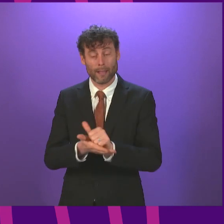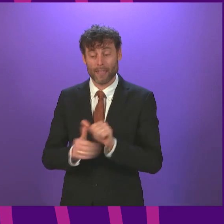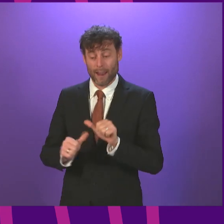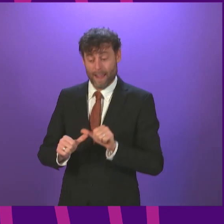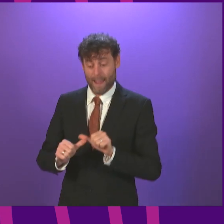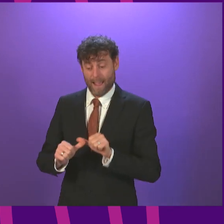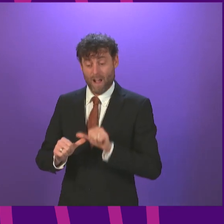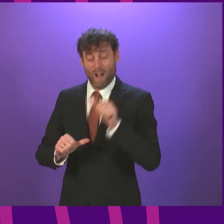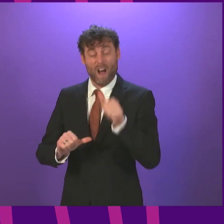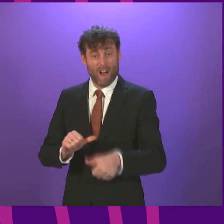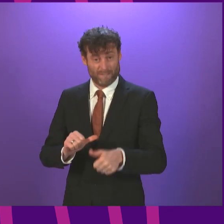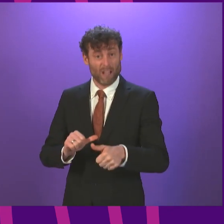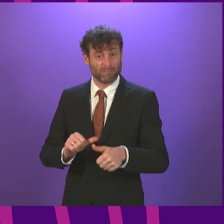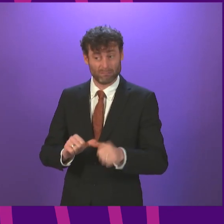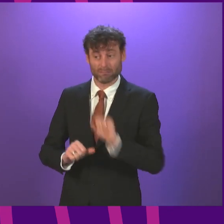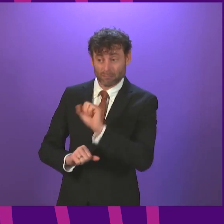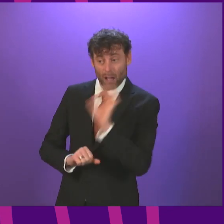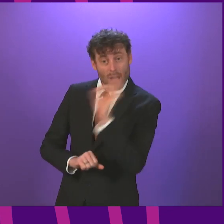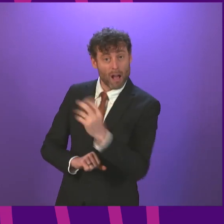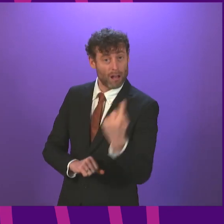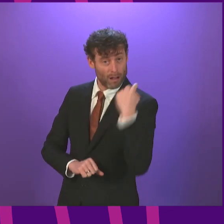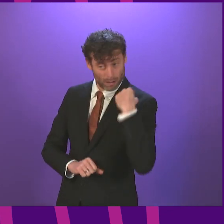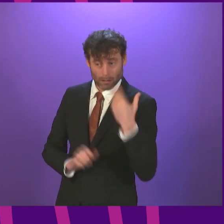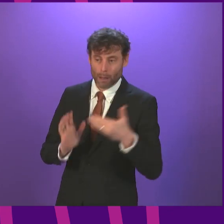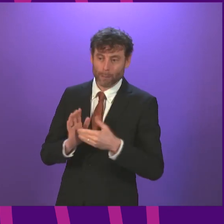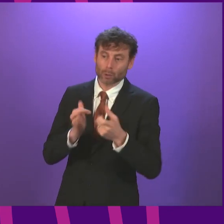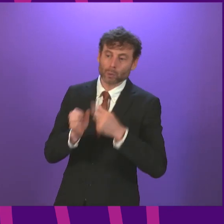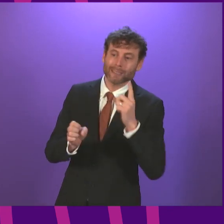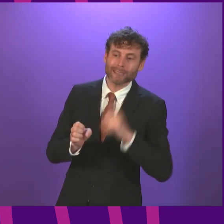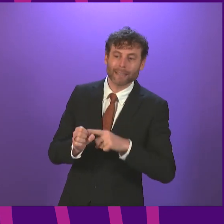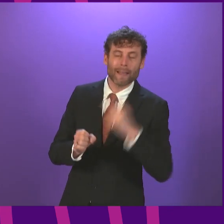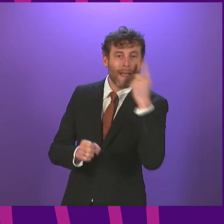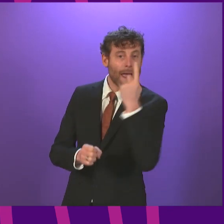and two days after her evidence session, John Swinney released another tranche of legal